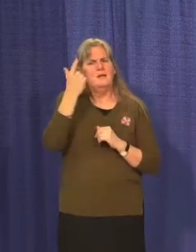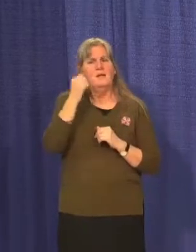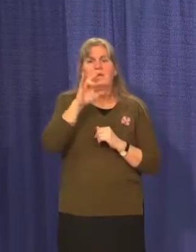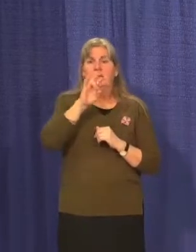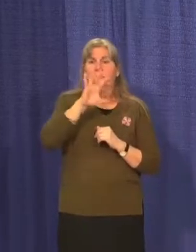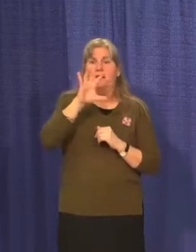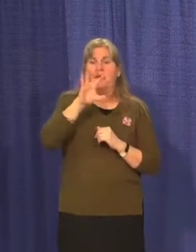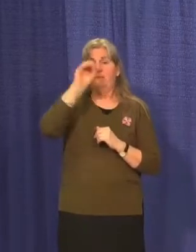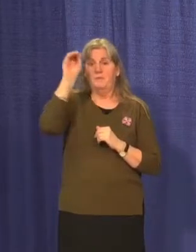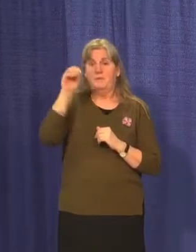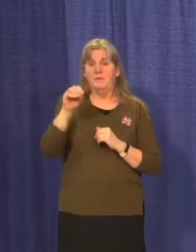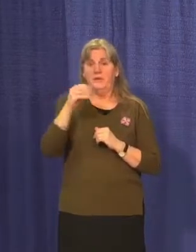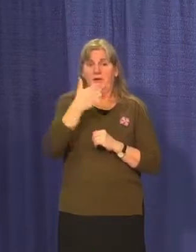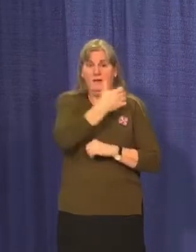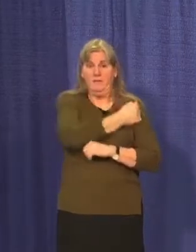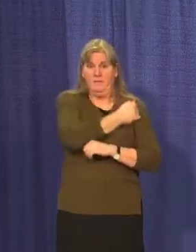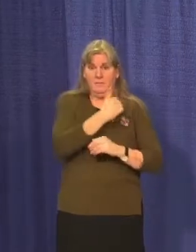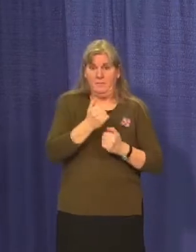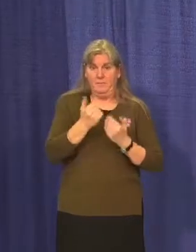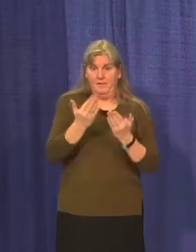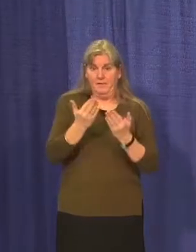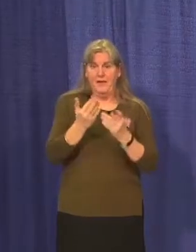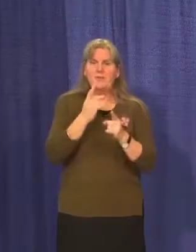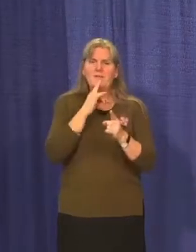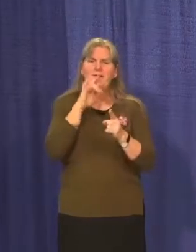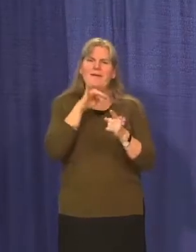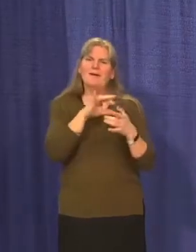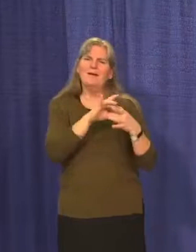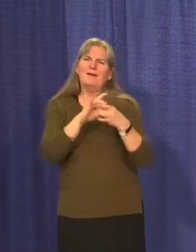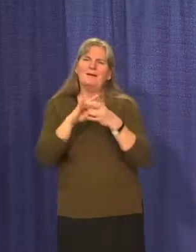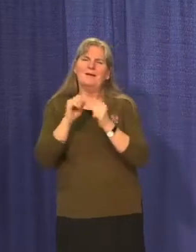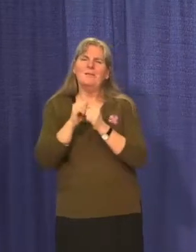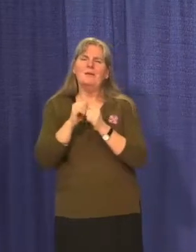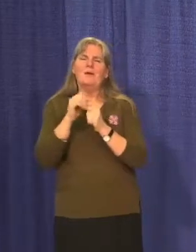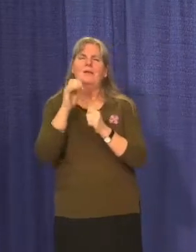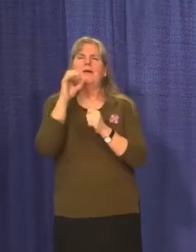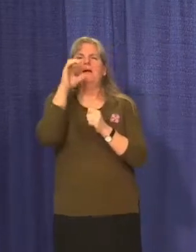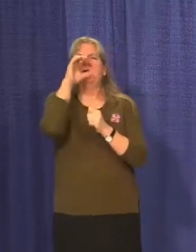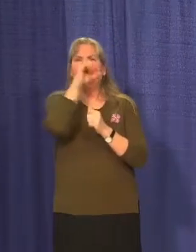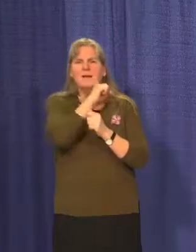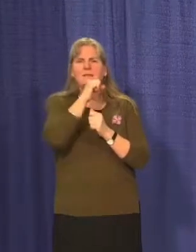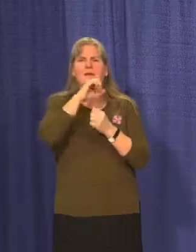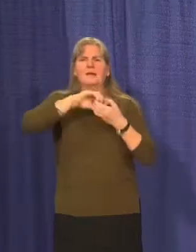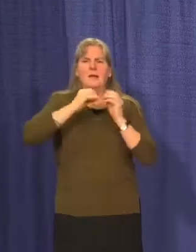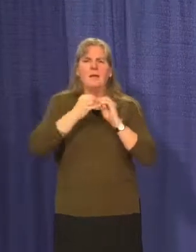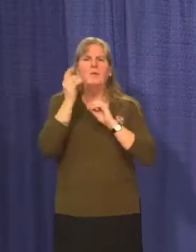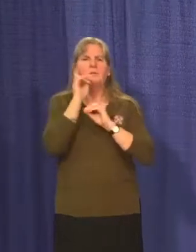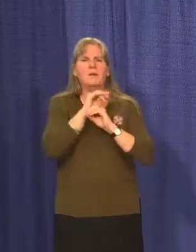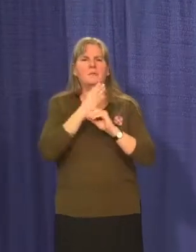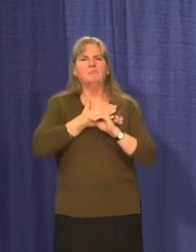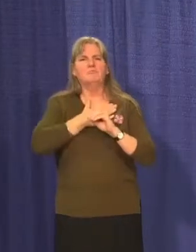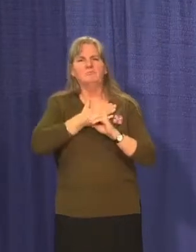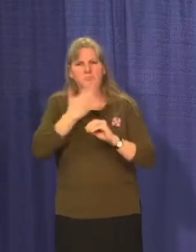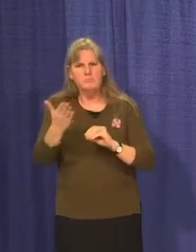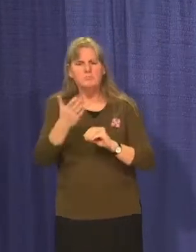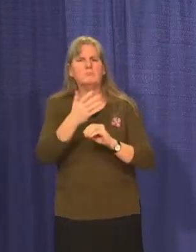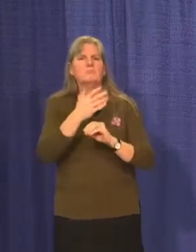To be clear, the 75 percent allocation is really based on anticipated uptake, and that is